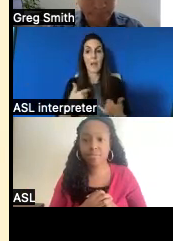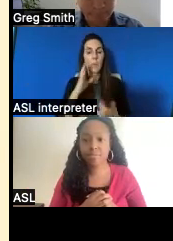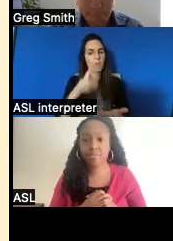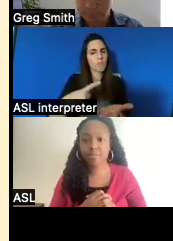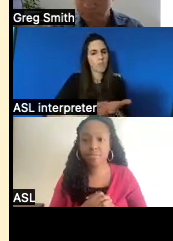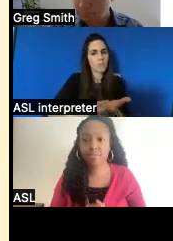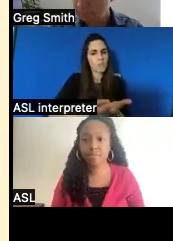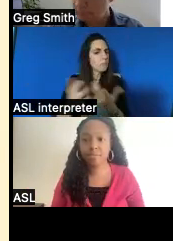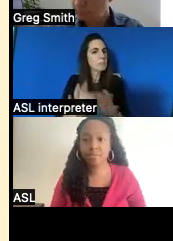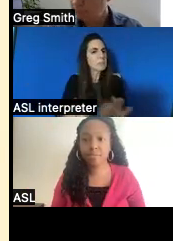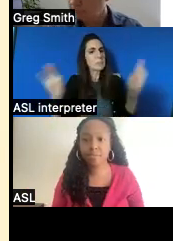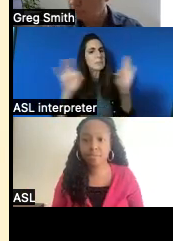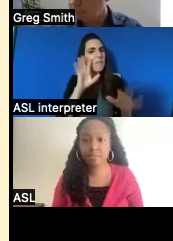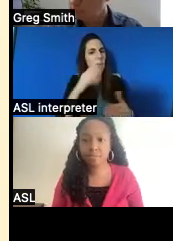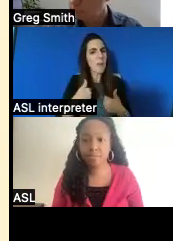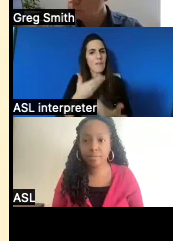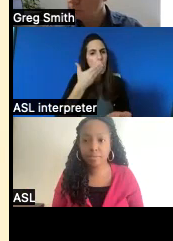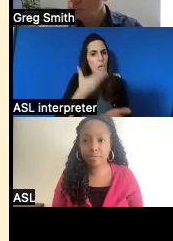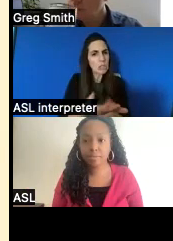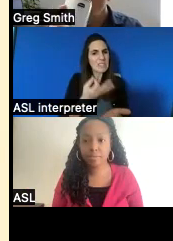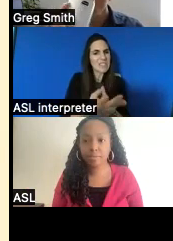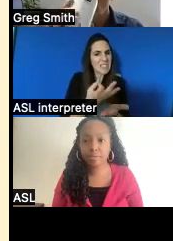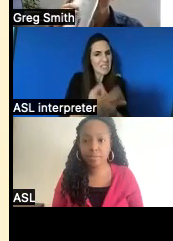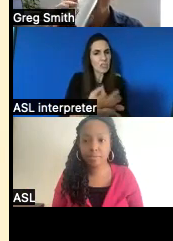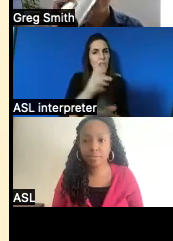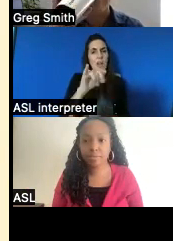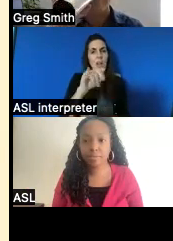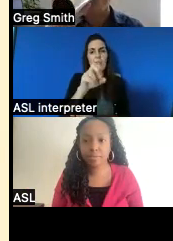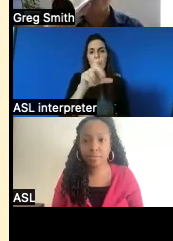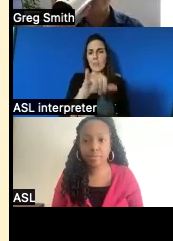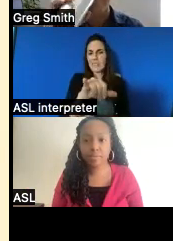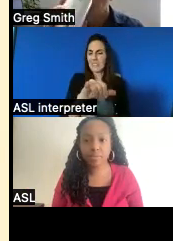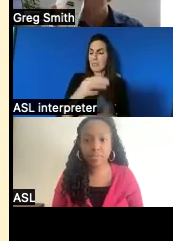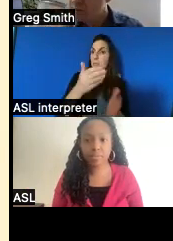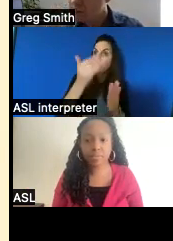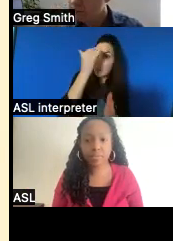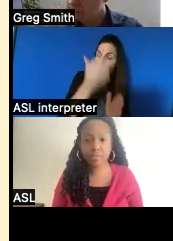importance of having good financial literacy so it's not just about saving money money with fewer